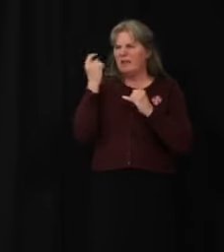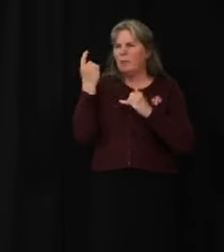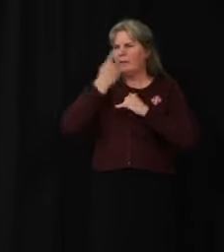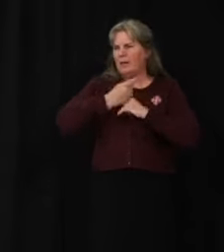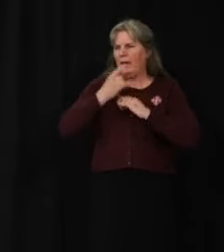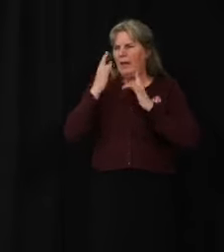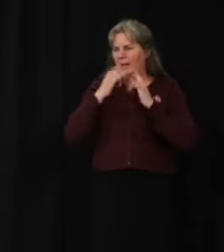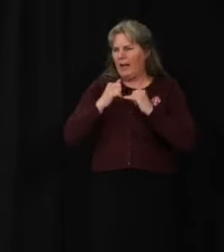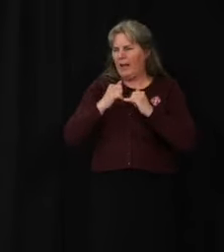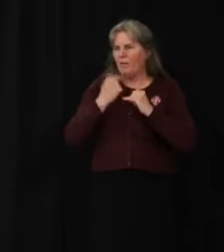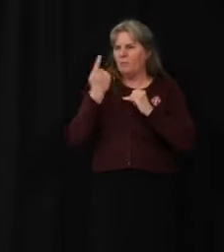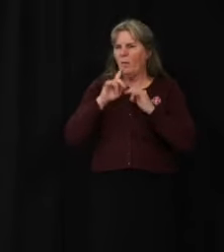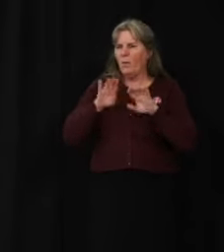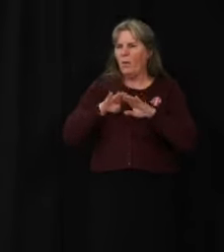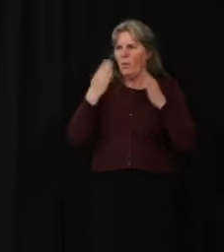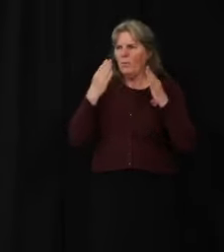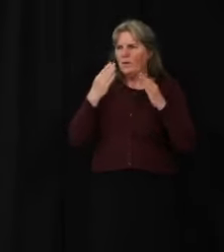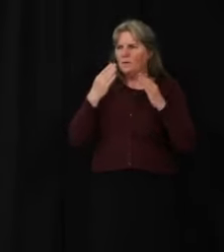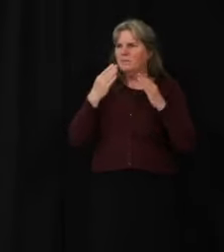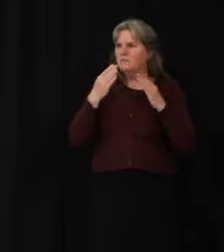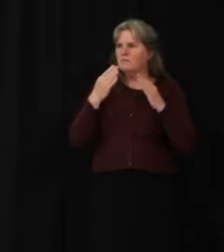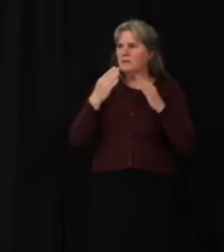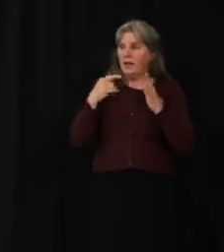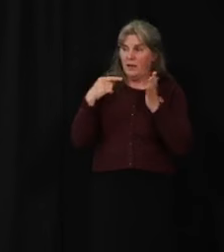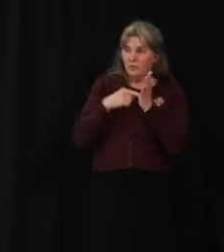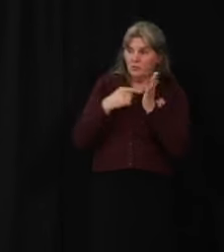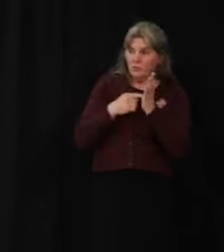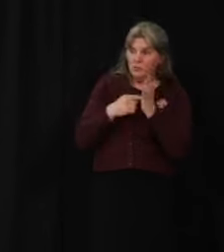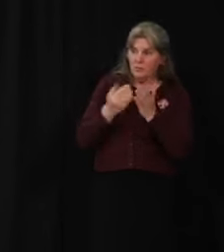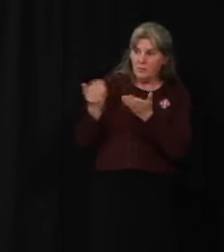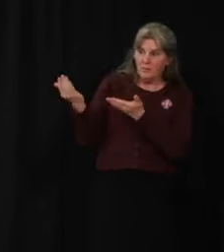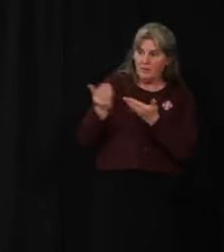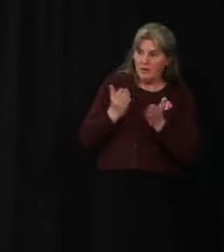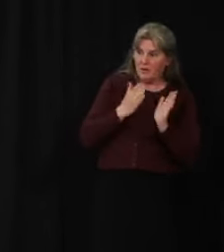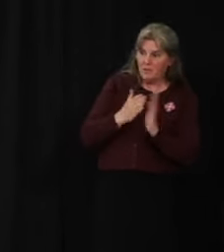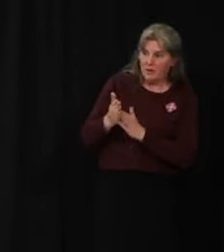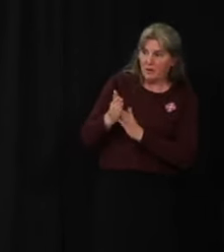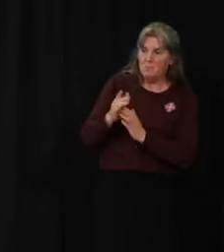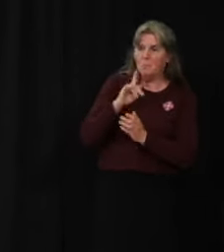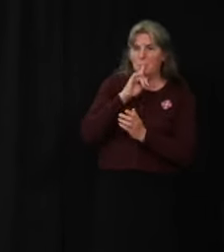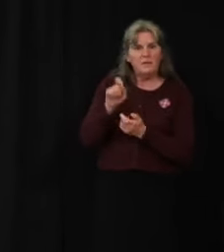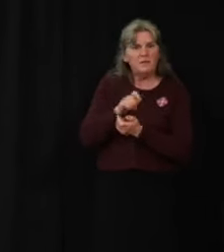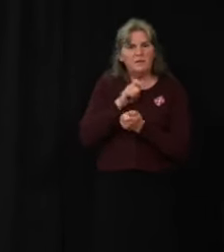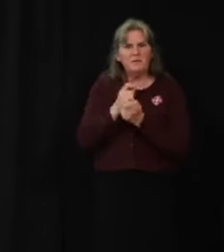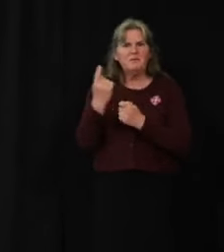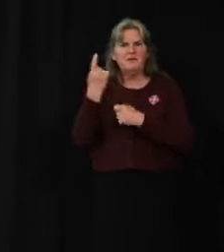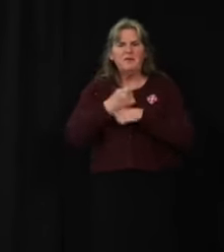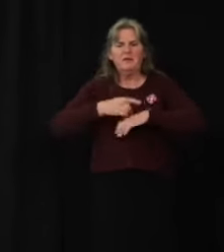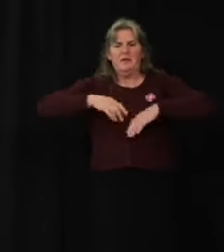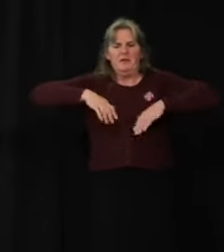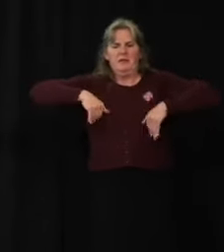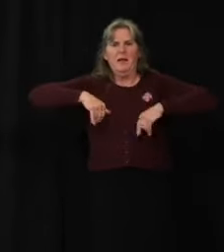services is expedited as quickly as possible. Thank you.